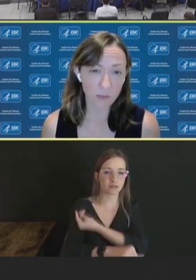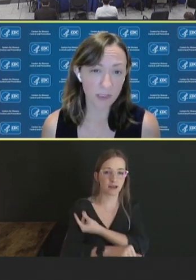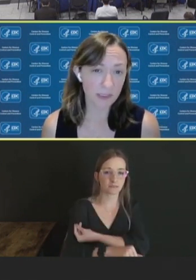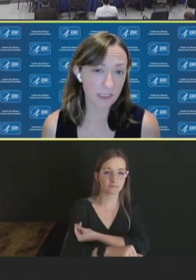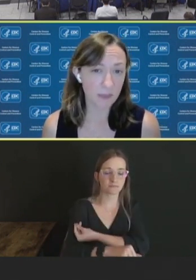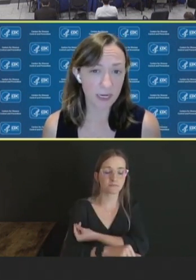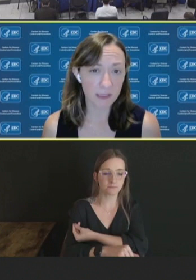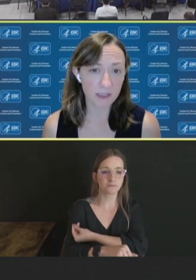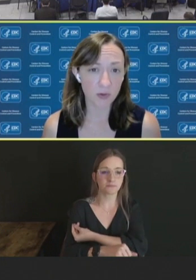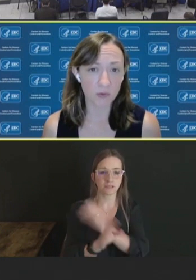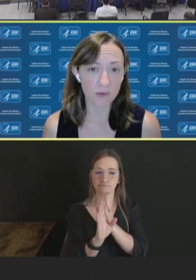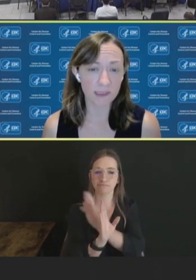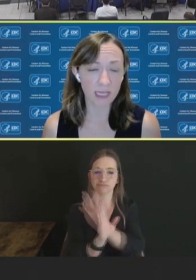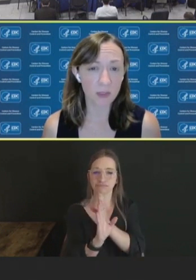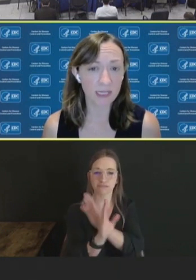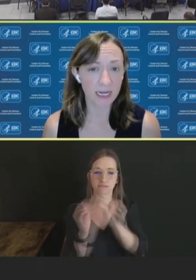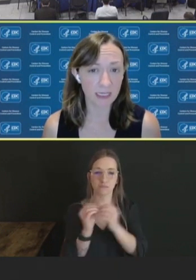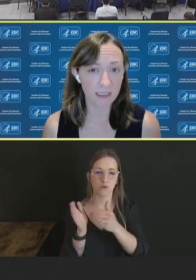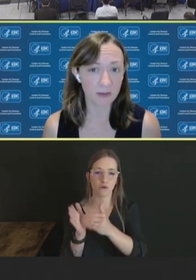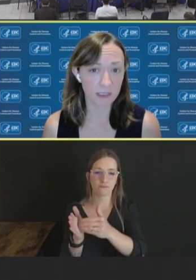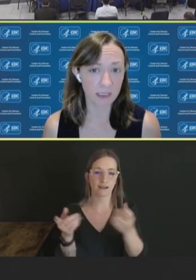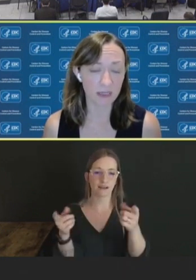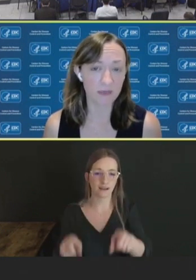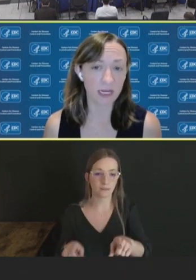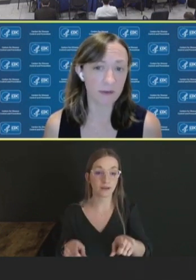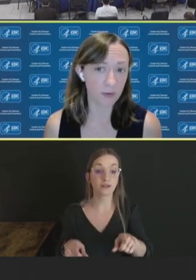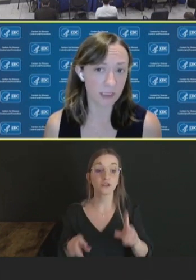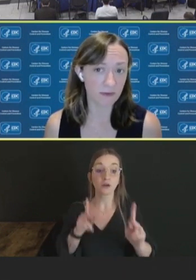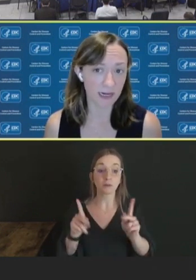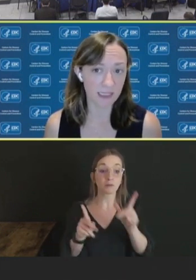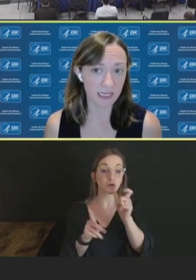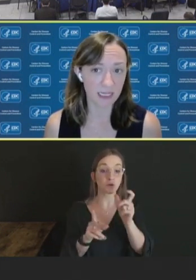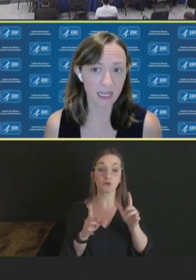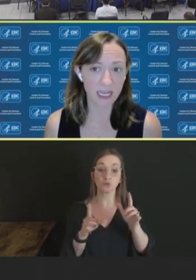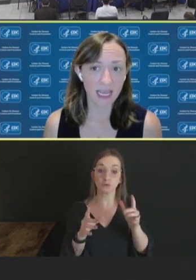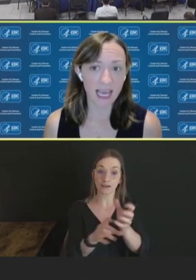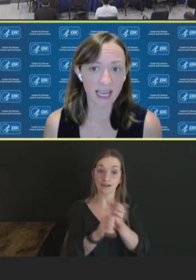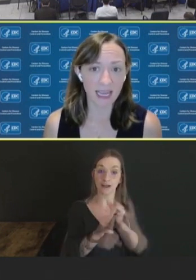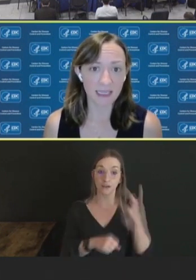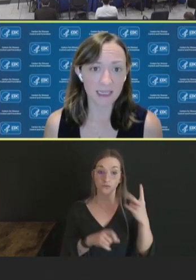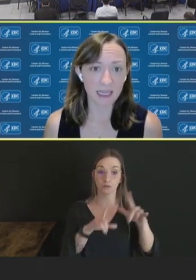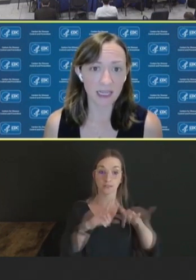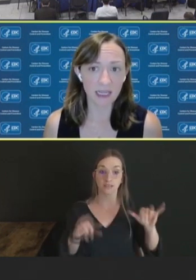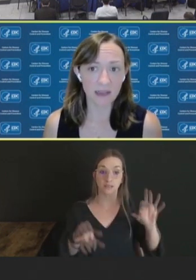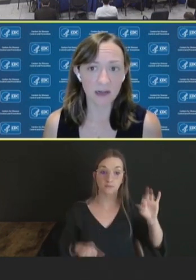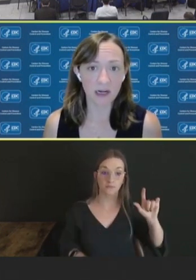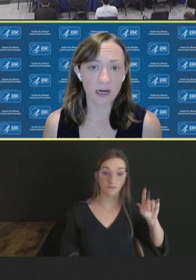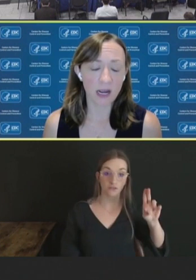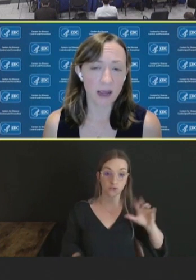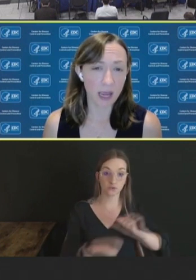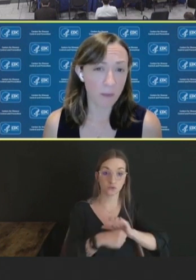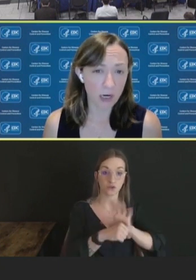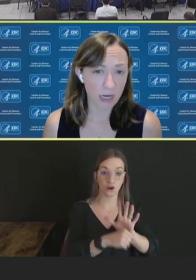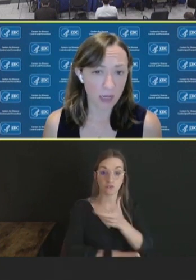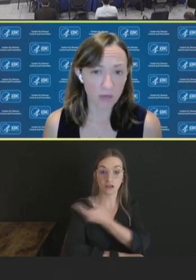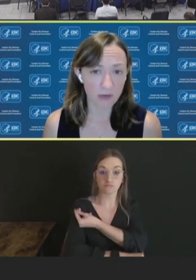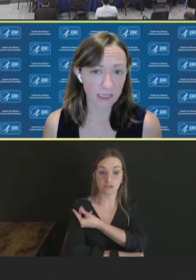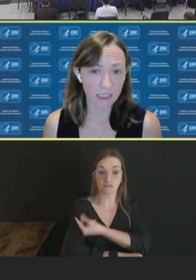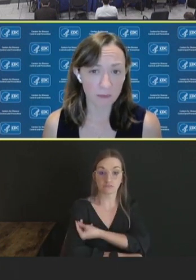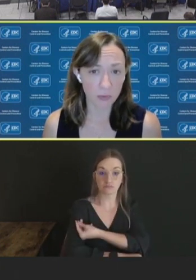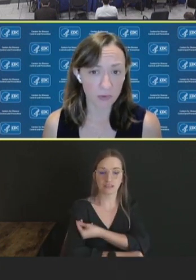So participants who simultaneously received influenza vaccine and either mRNA COVID-19